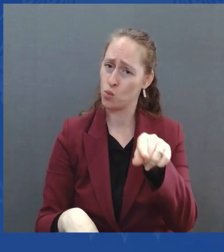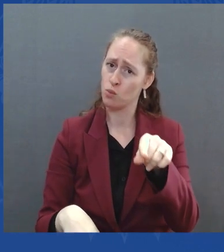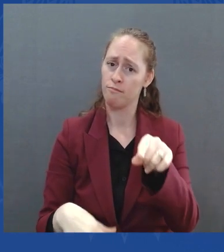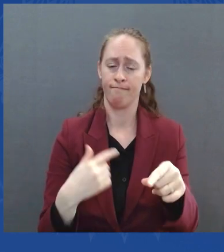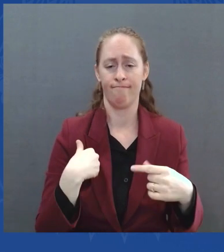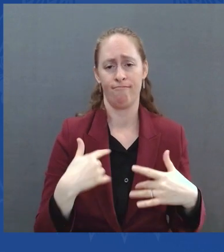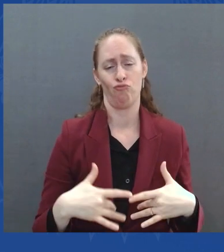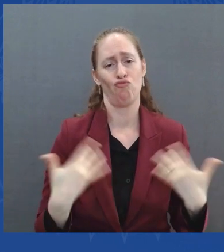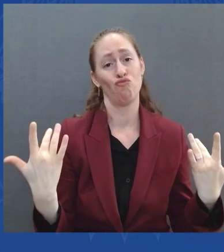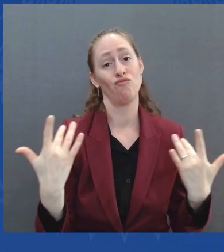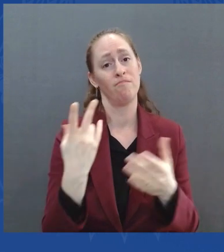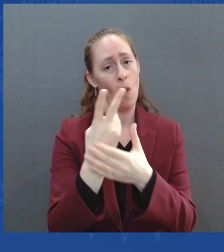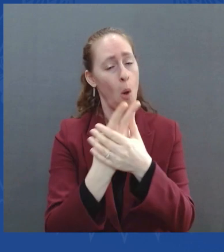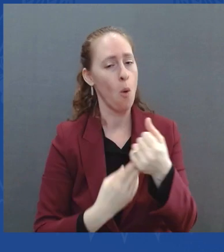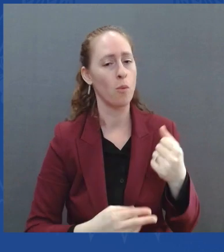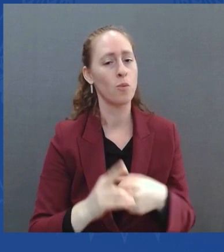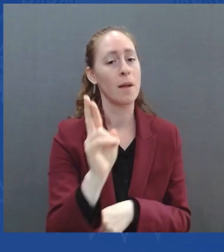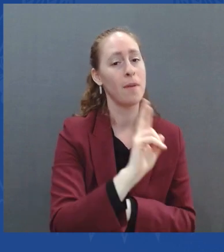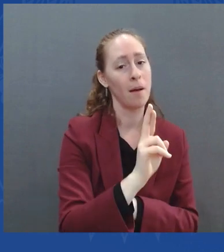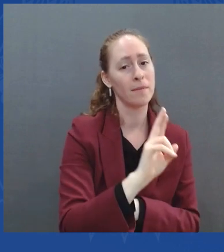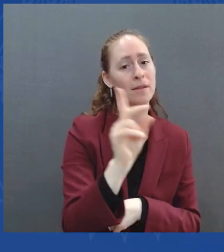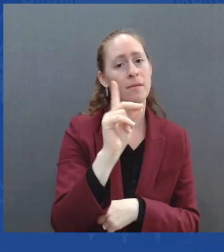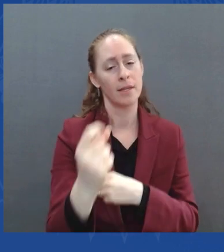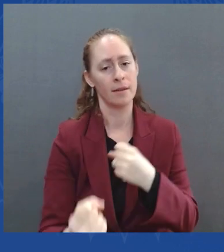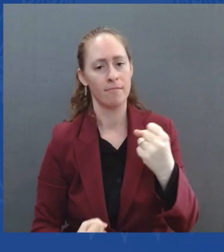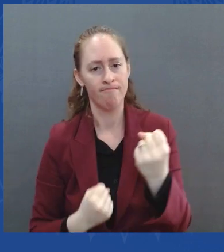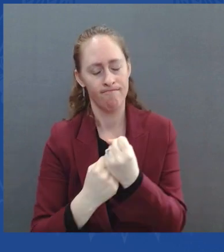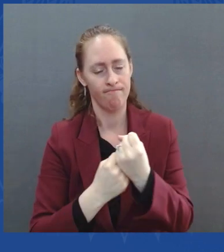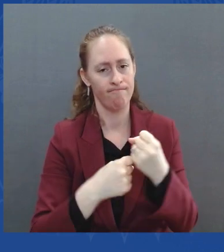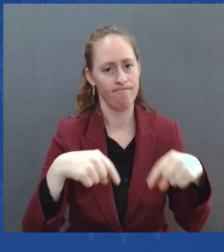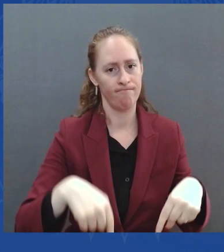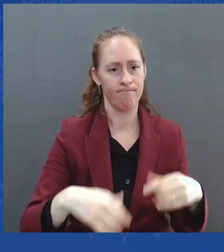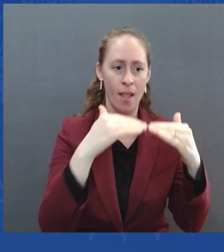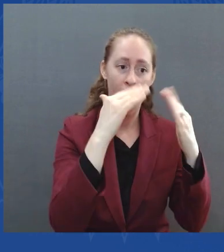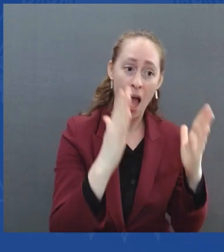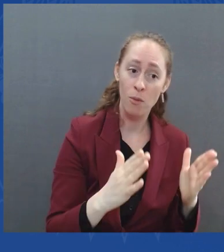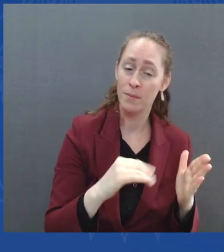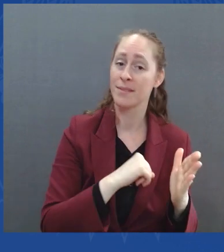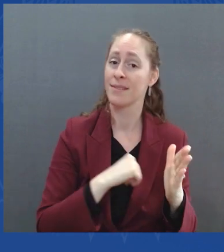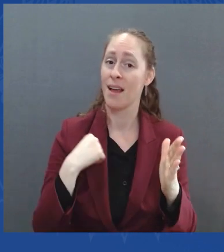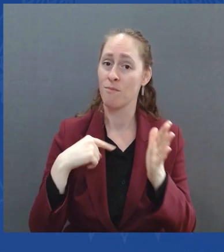have come together to deliver on this needed reform. With this bill, we're repealing the pre-funding mandate